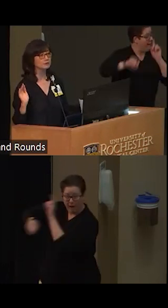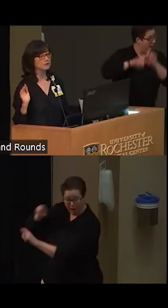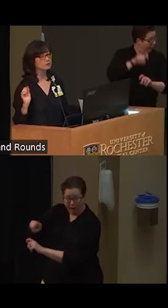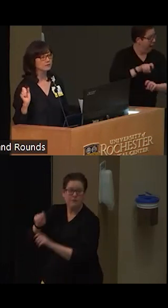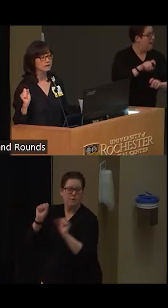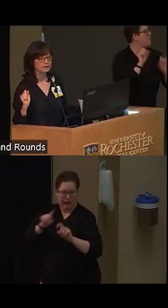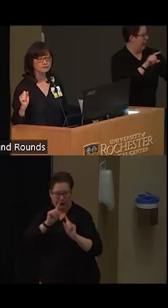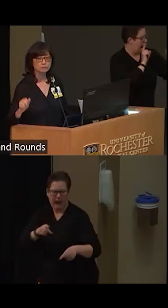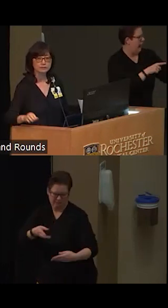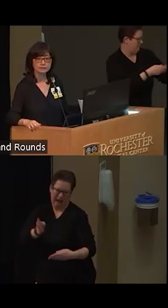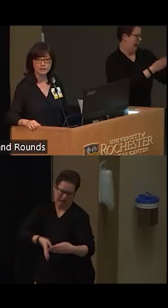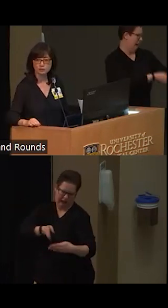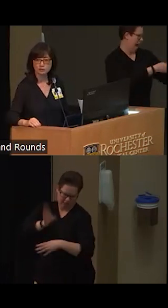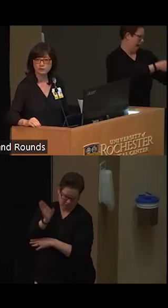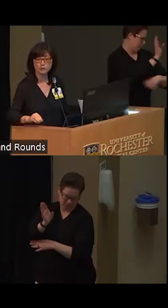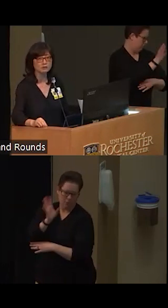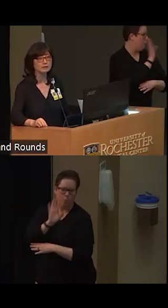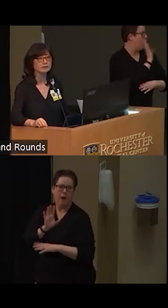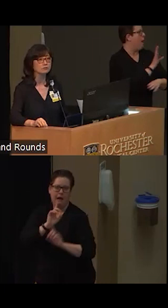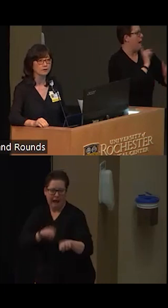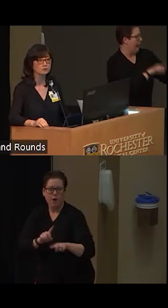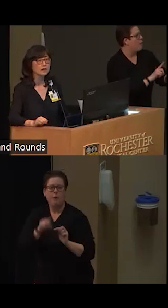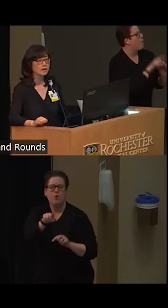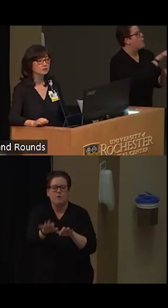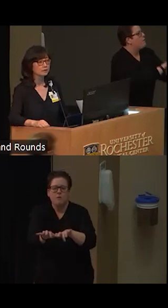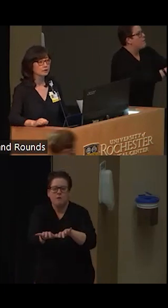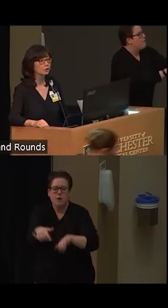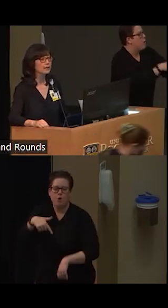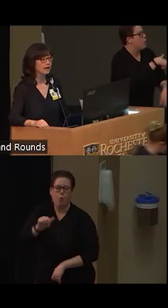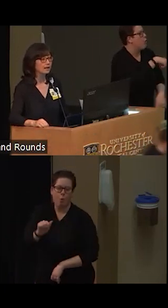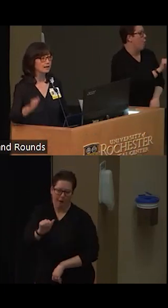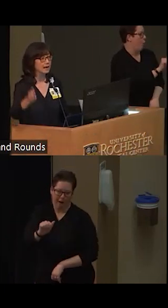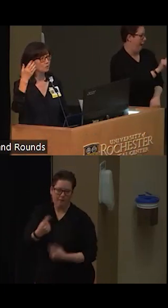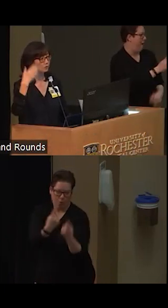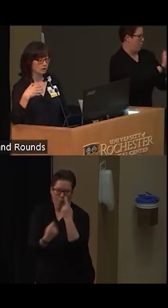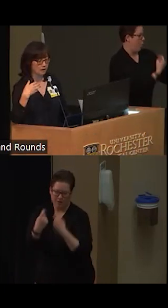address those at the end of the presentation if you would just enter those into the Q a and I will